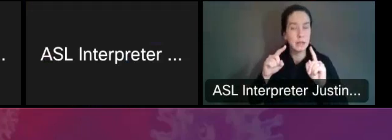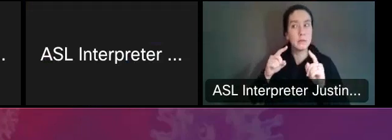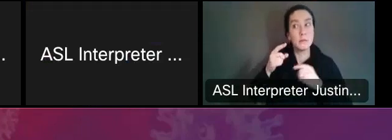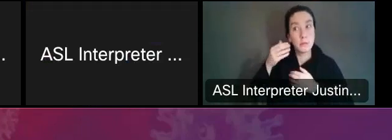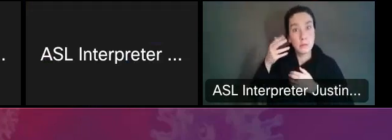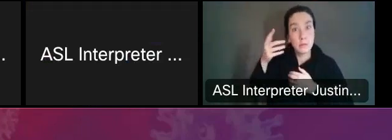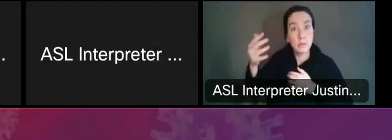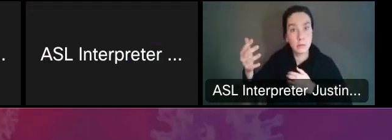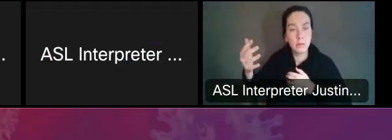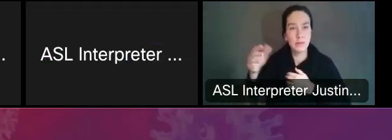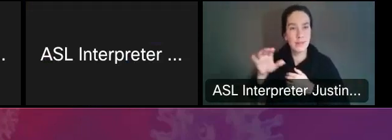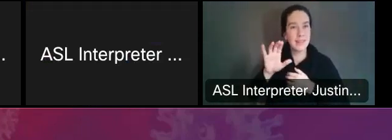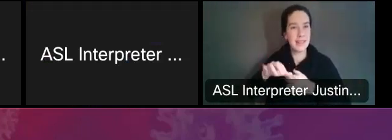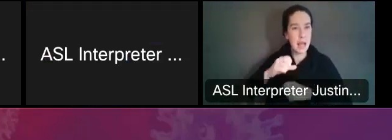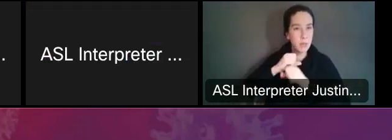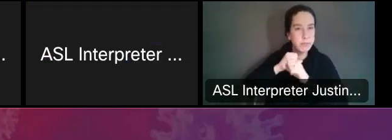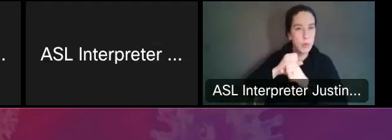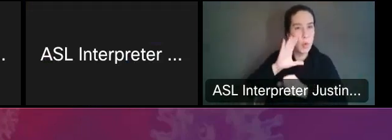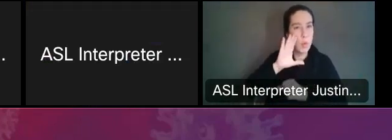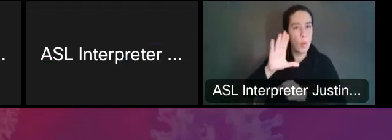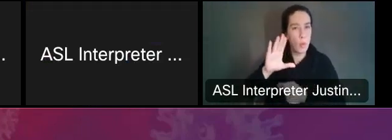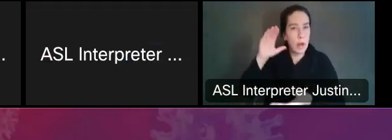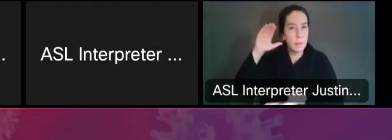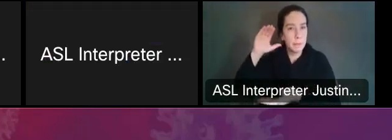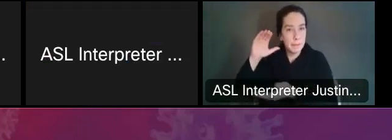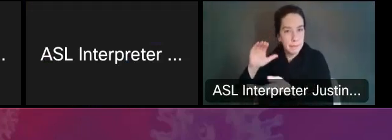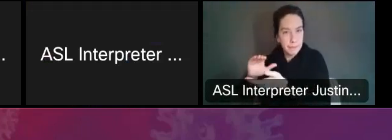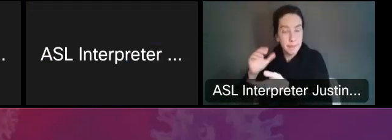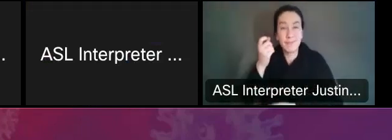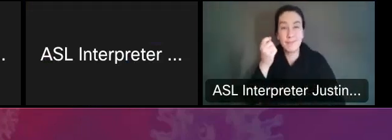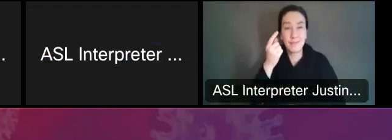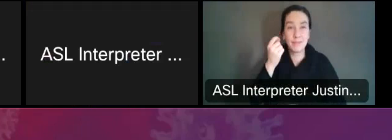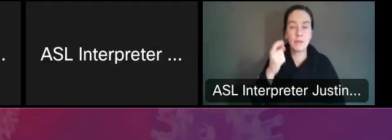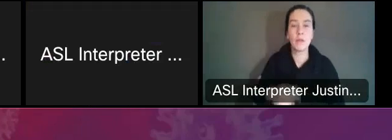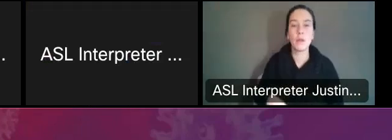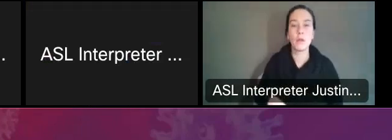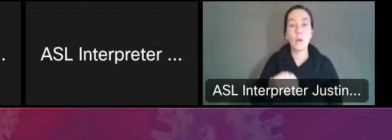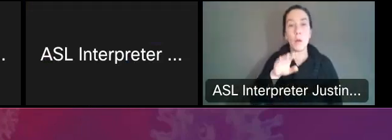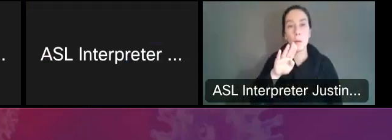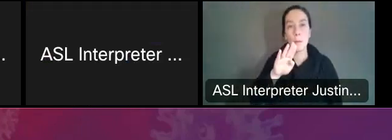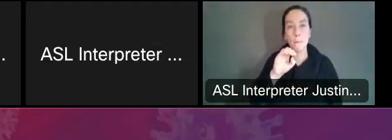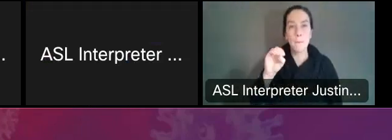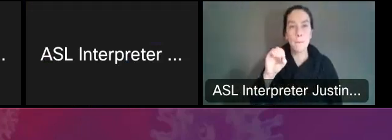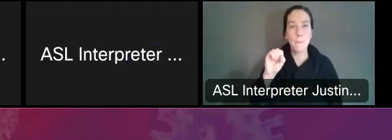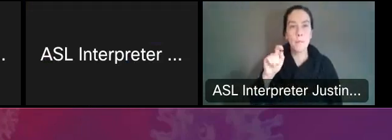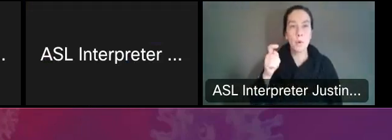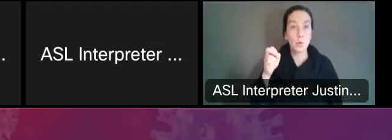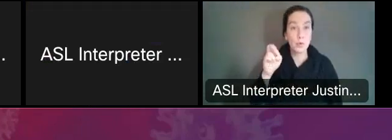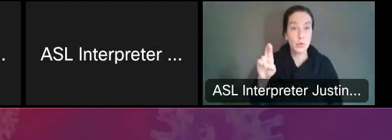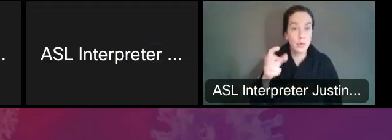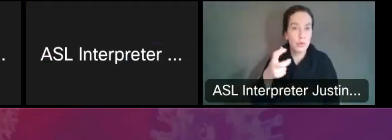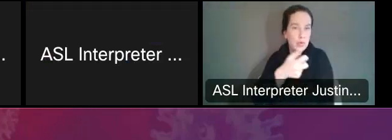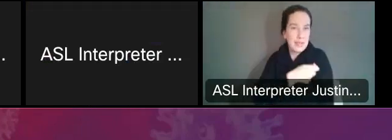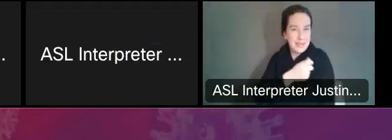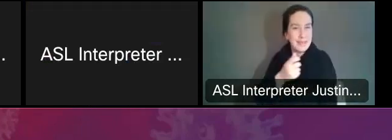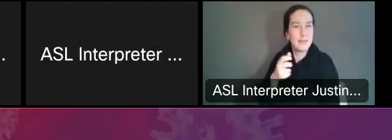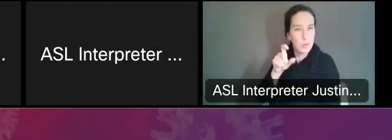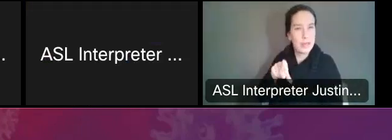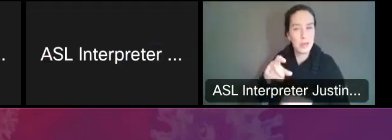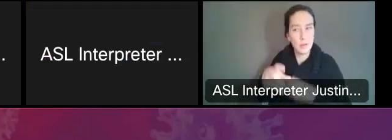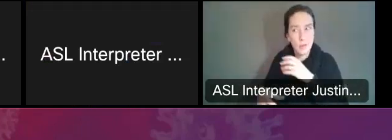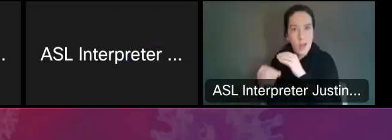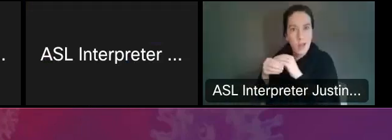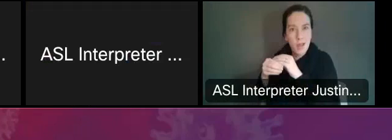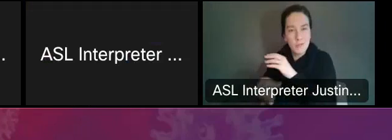Mini routine vaccines, in fact, require booster shots to maintain protection. For example, people are due to get a tetanus shot every 10 years.